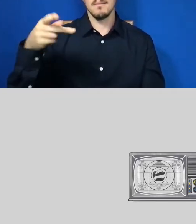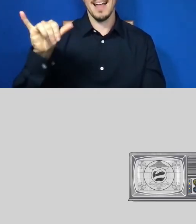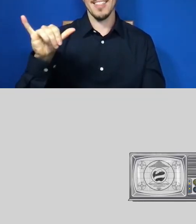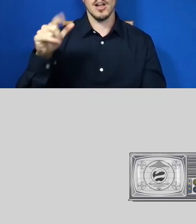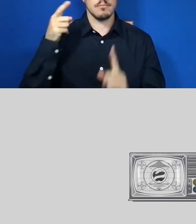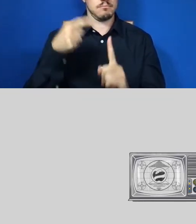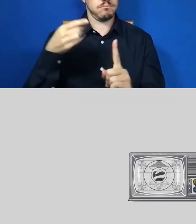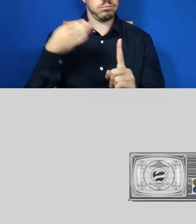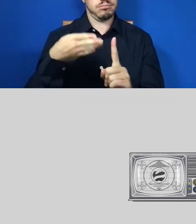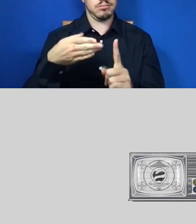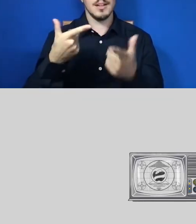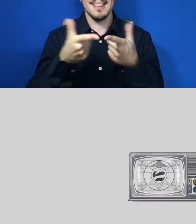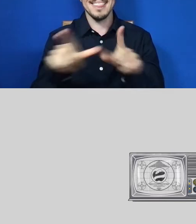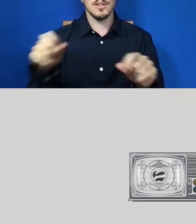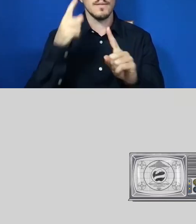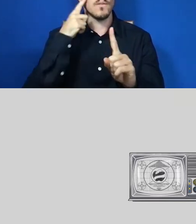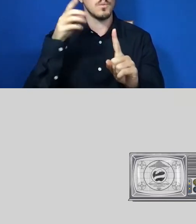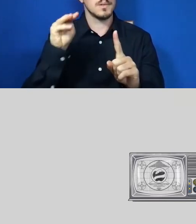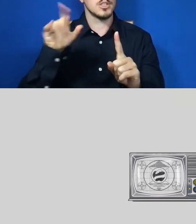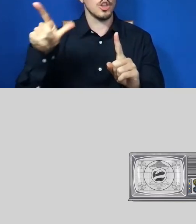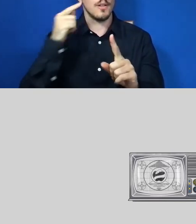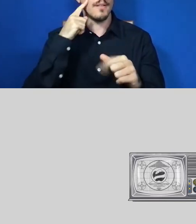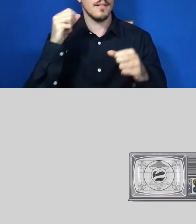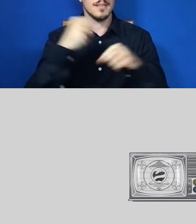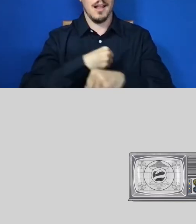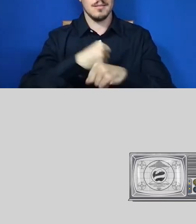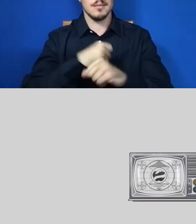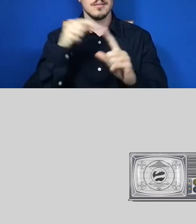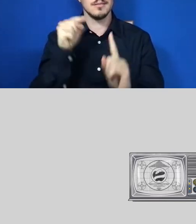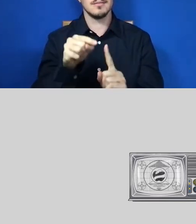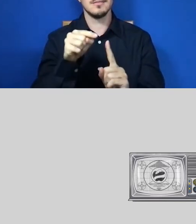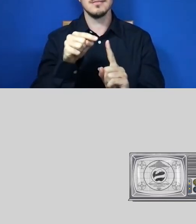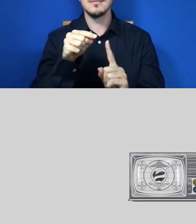Python is the go-to language for machine learning and data scientists.